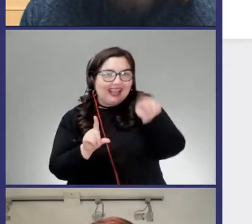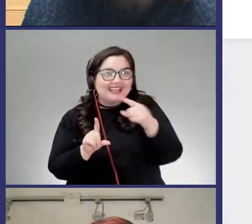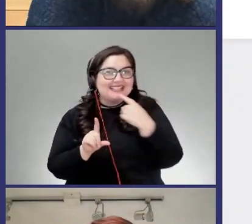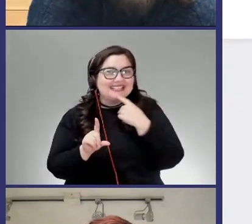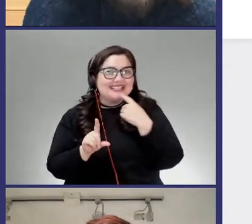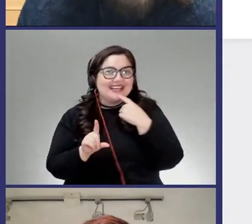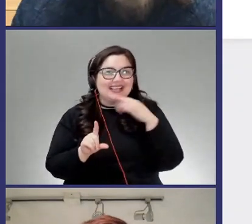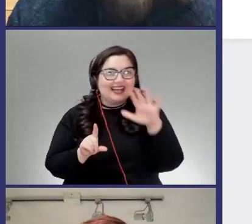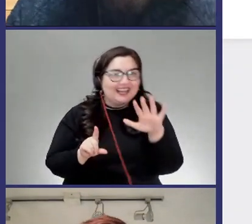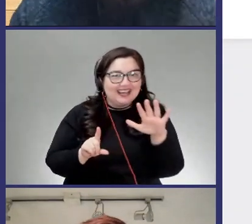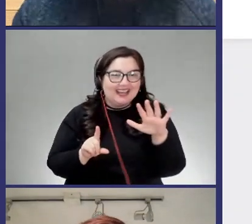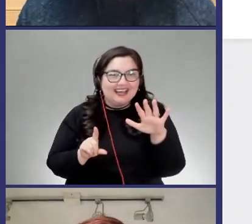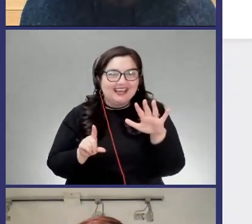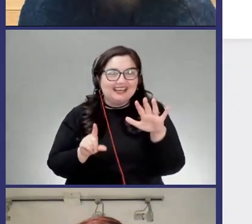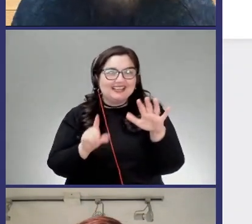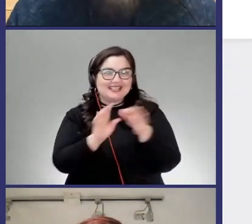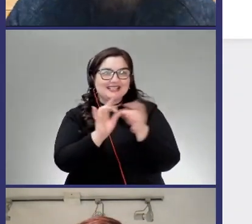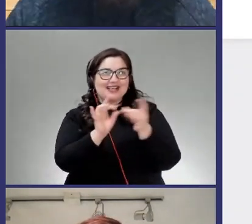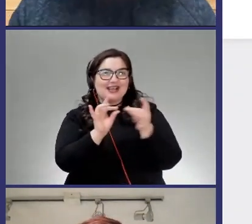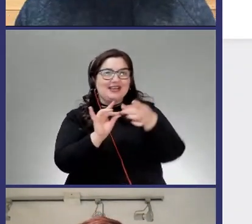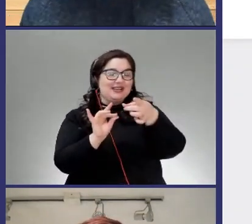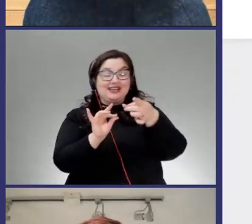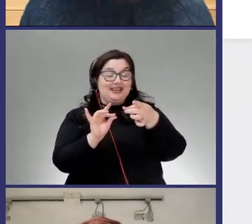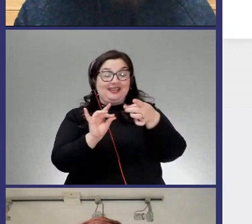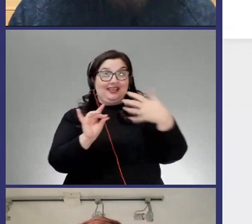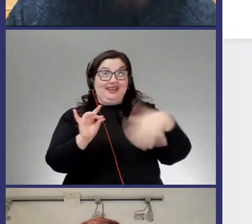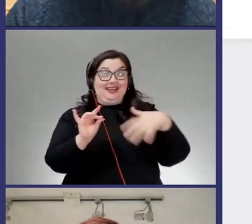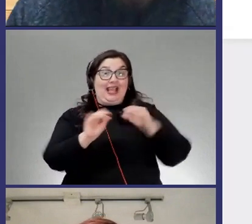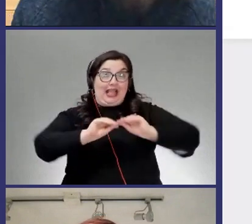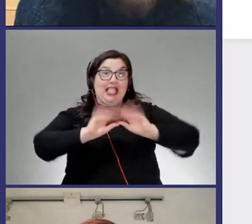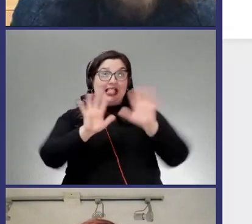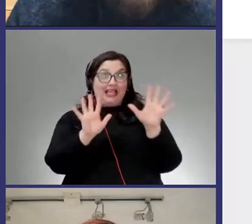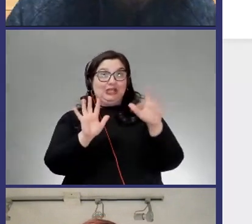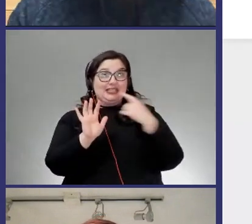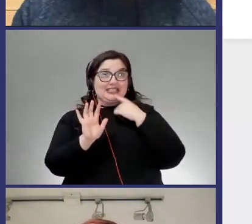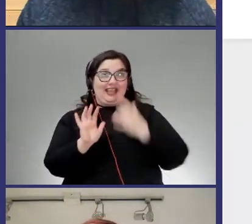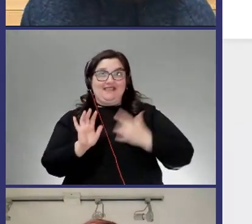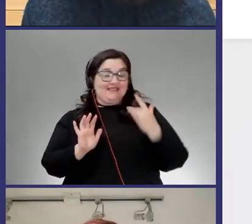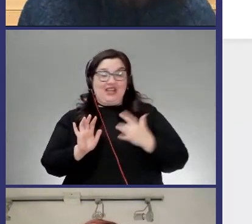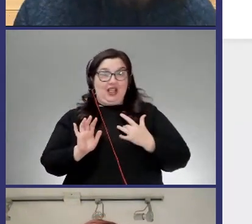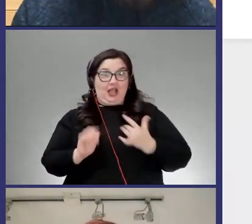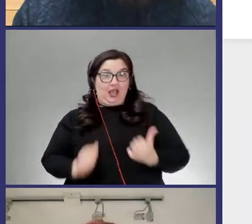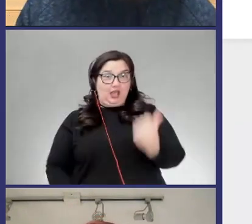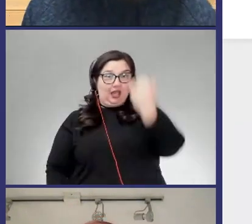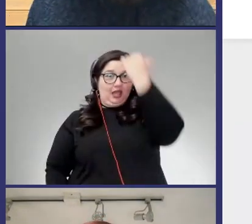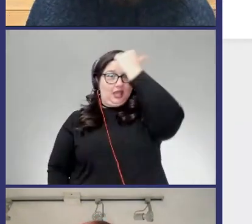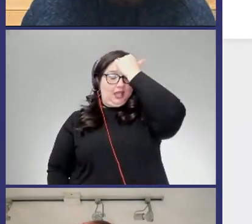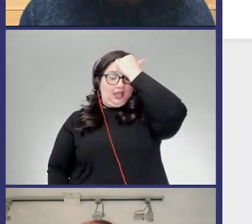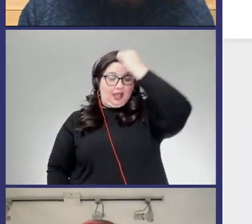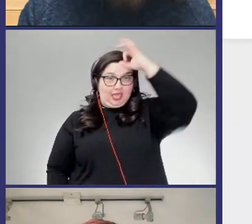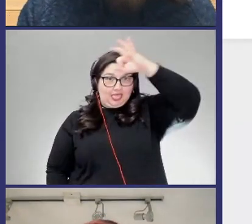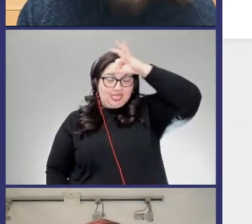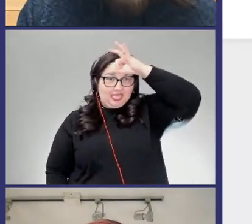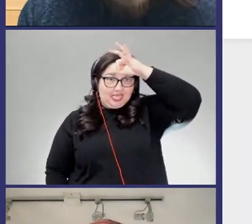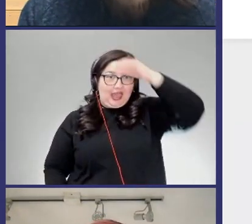He says that he's feeling like a dummy and wants to get practice and learn AWS.